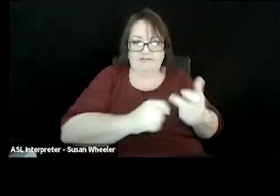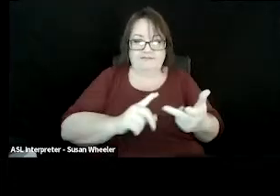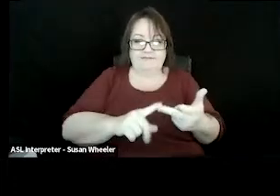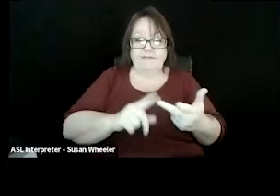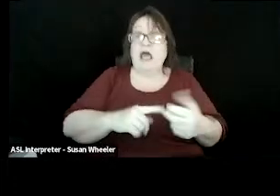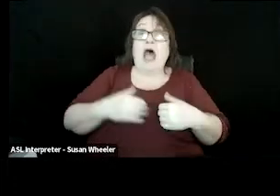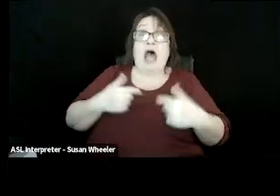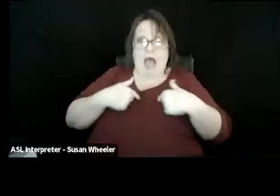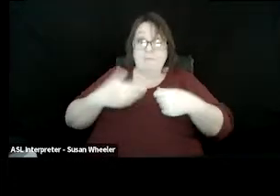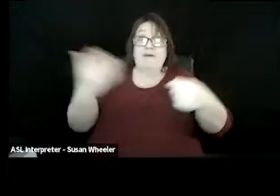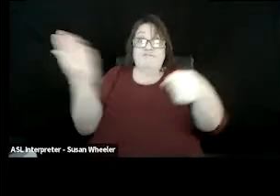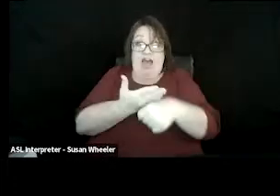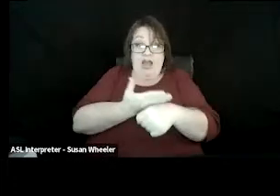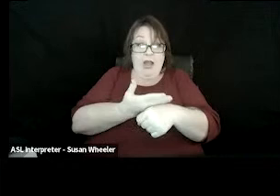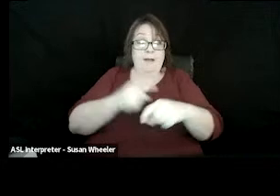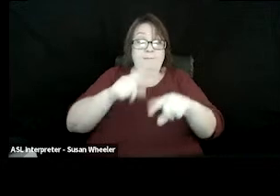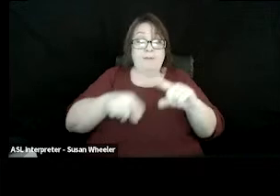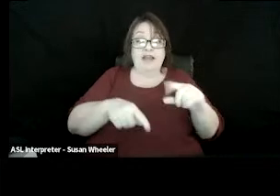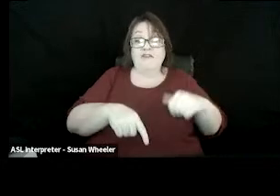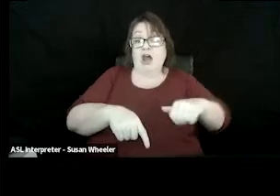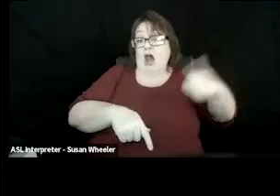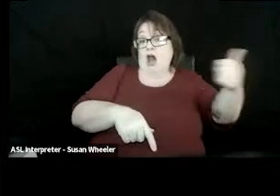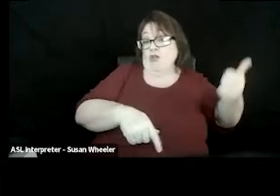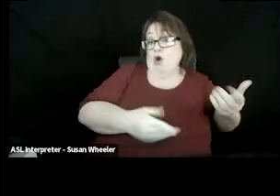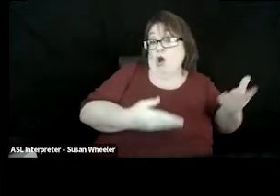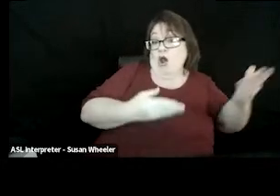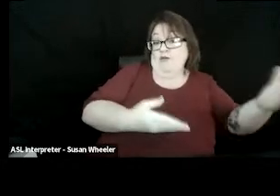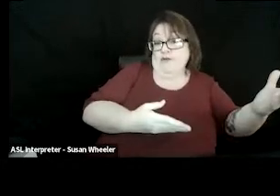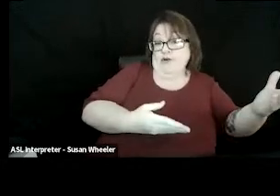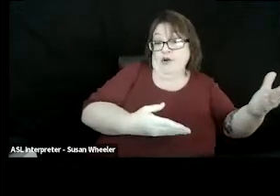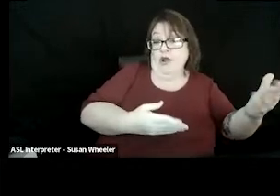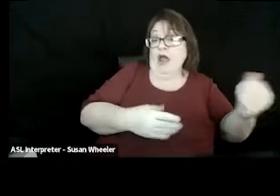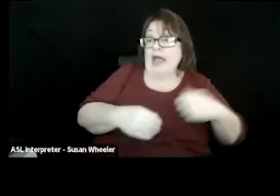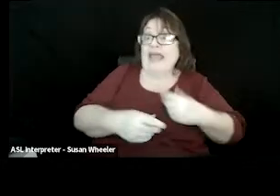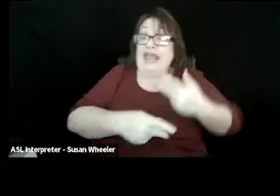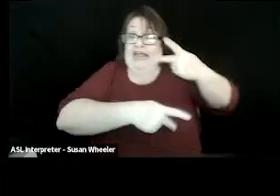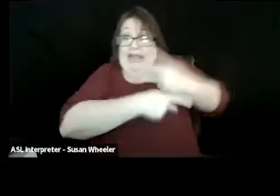you have to let us try and keep you and match it, and yes, that does exist in our contract.